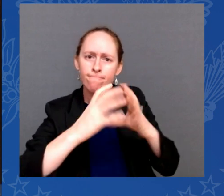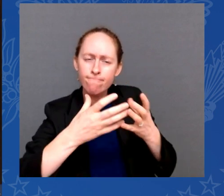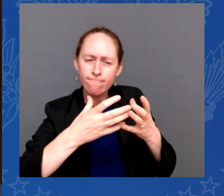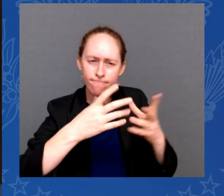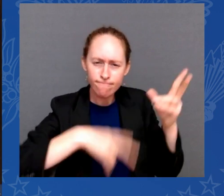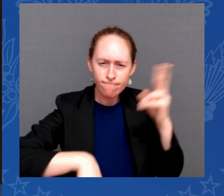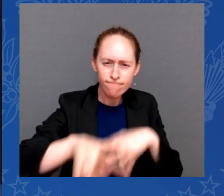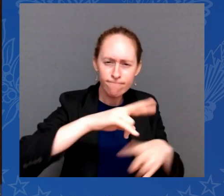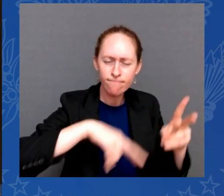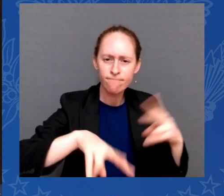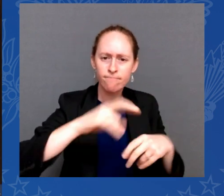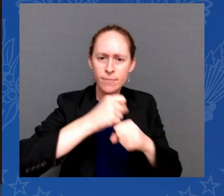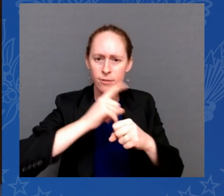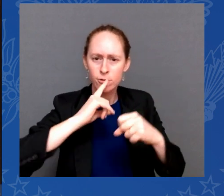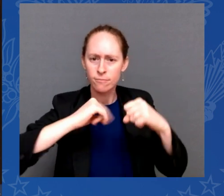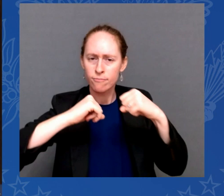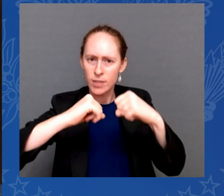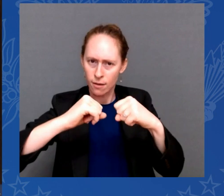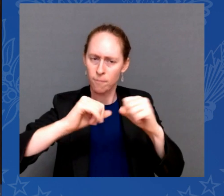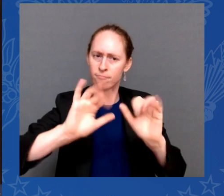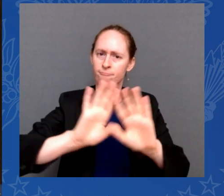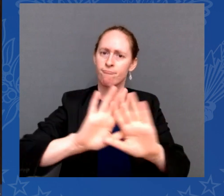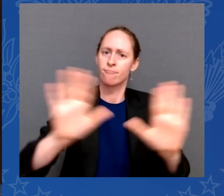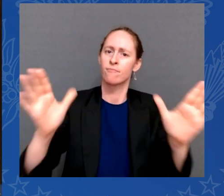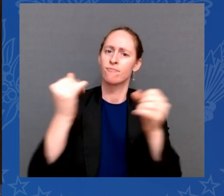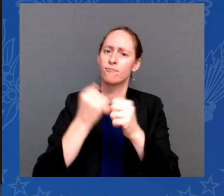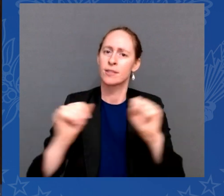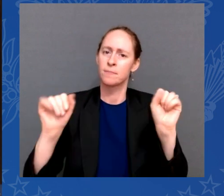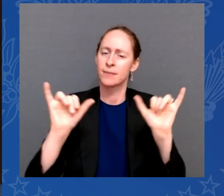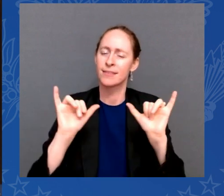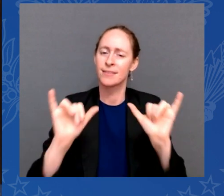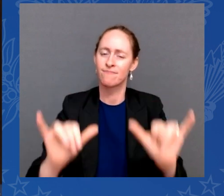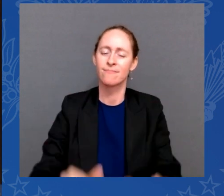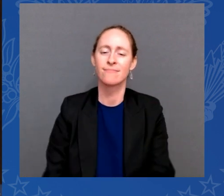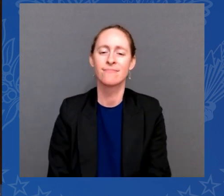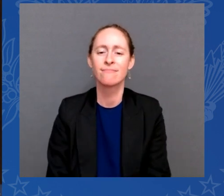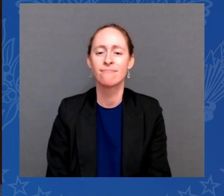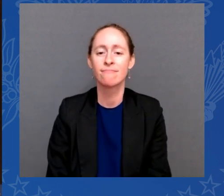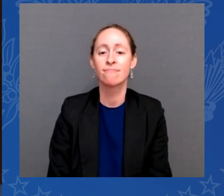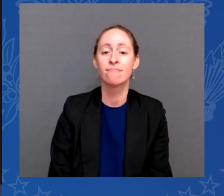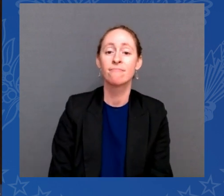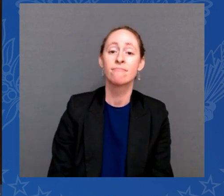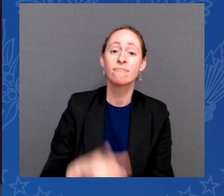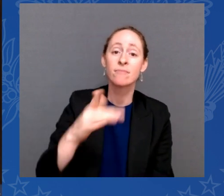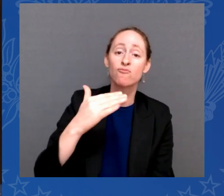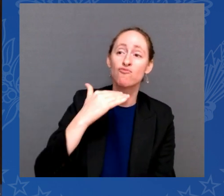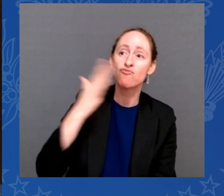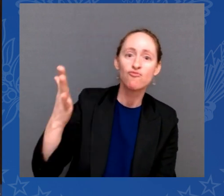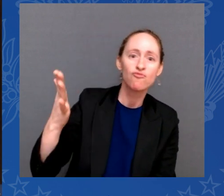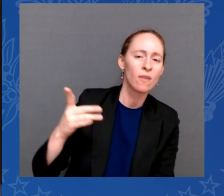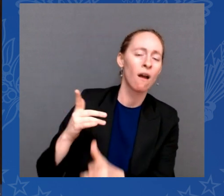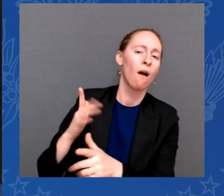that infringe on federal constitutional protections. Evaluating appropriate actions in response to those laws,